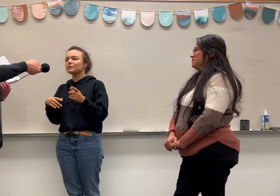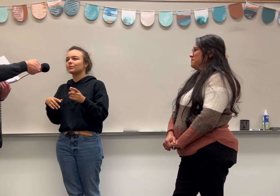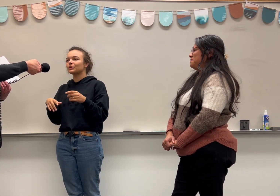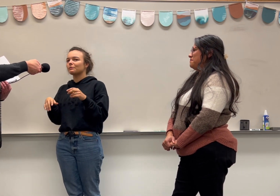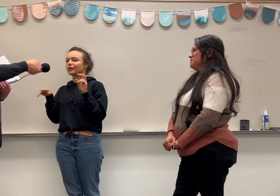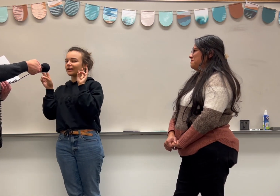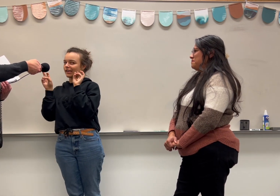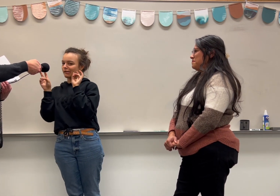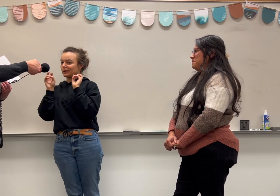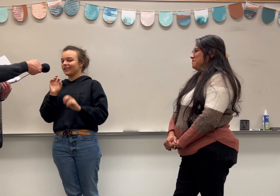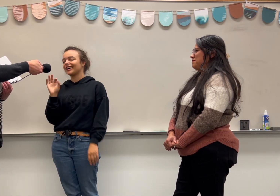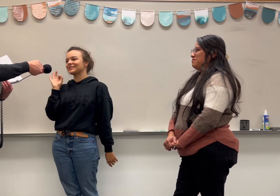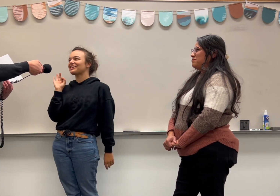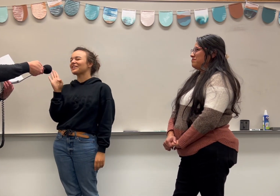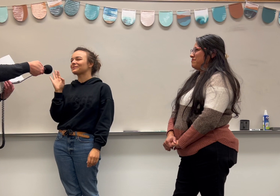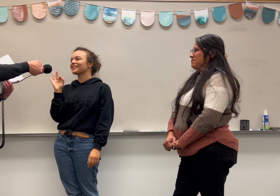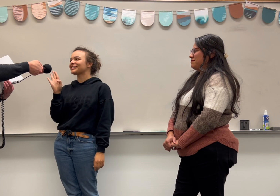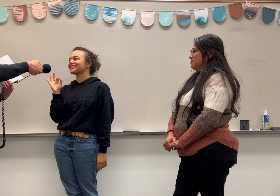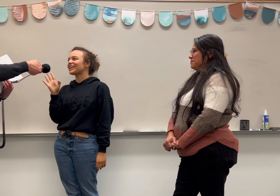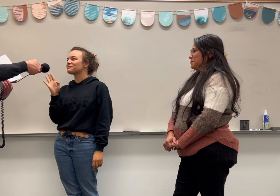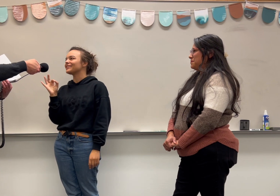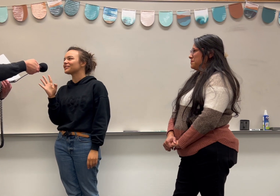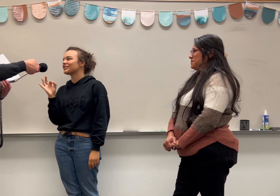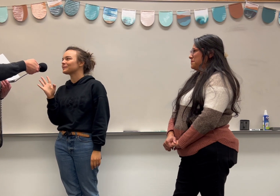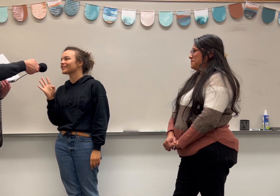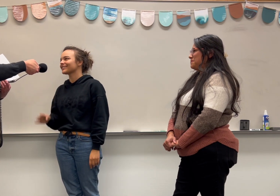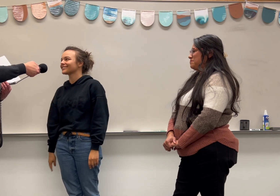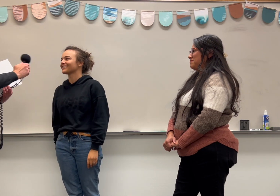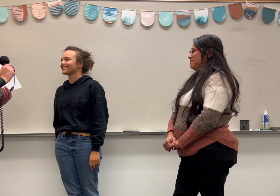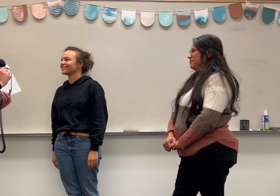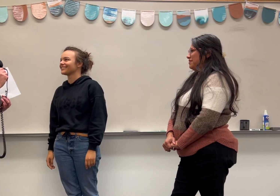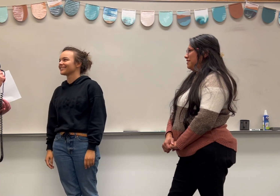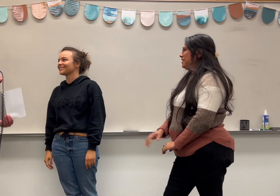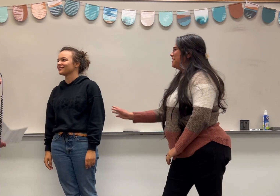lot of people who are more hip sign Facebook which is just FB for Facebook okay oh that's